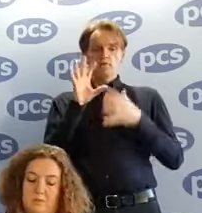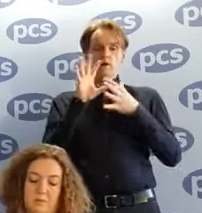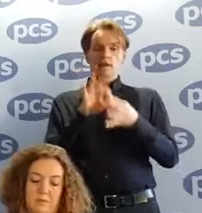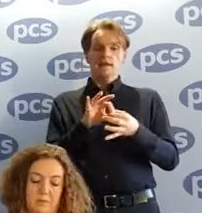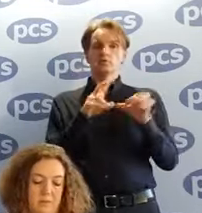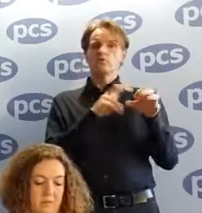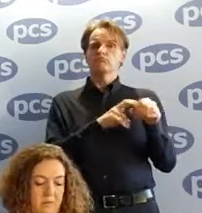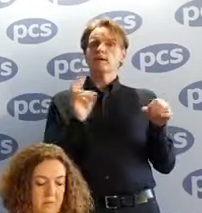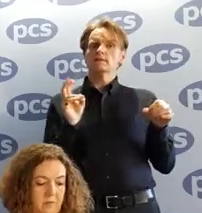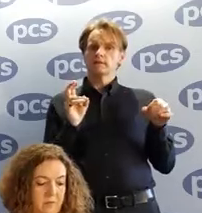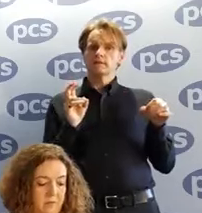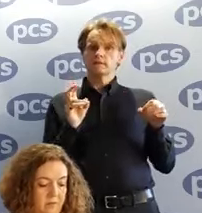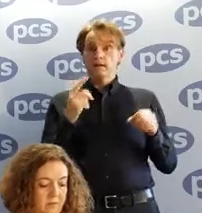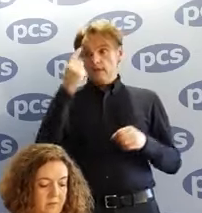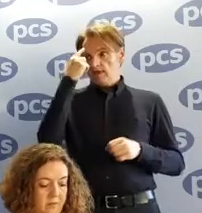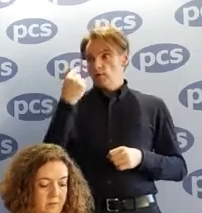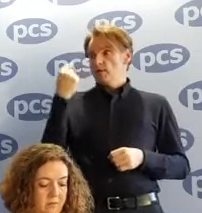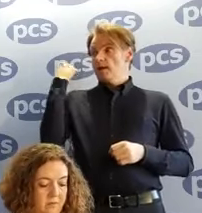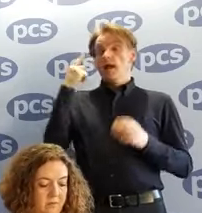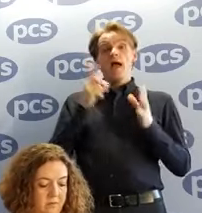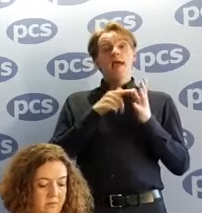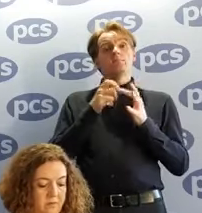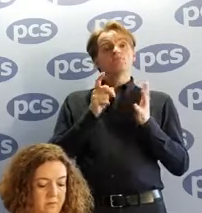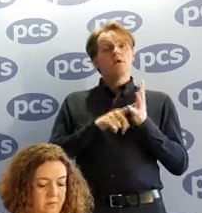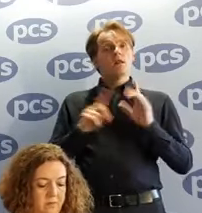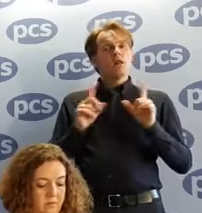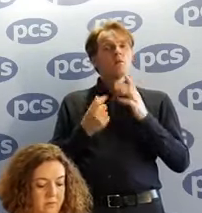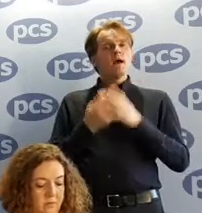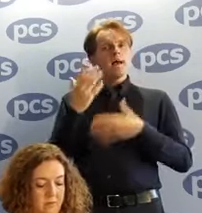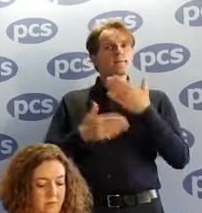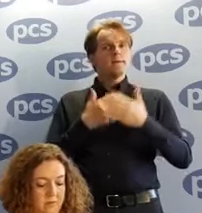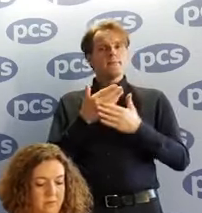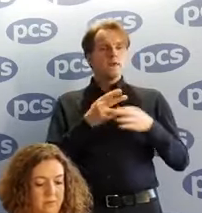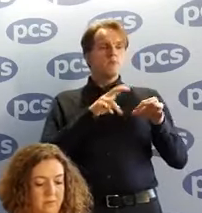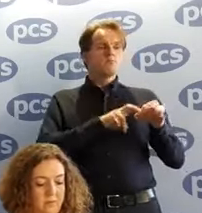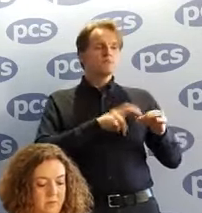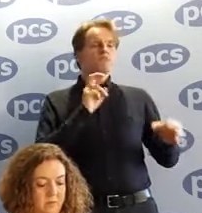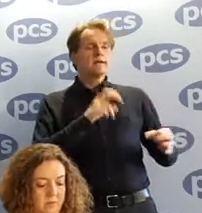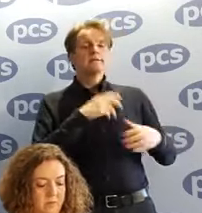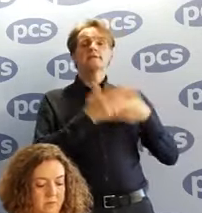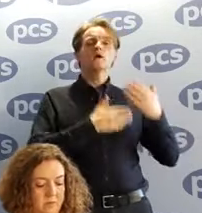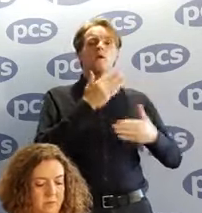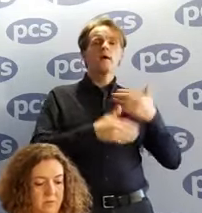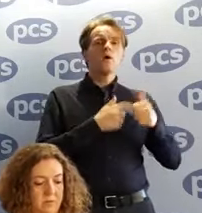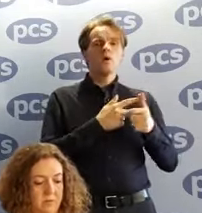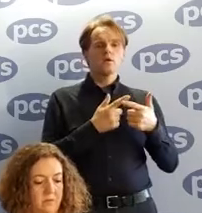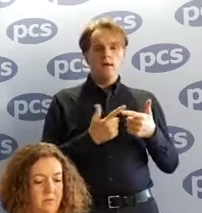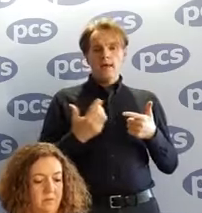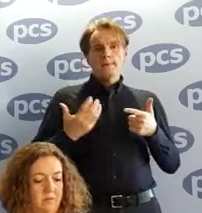look at what's happened in the last month - we've got Brexit preparations, we've got issues like Universal Credit where we've been in the media this week